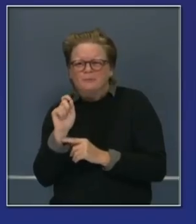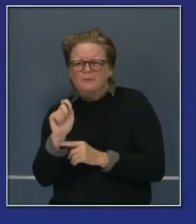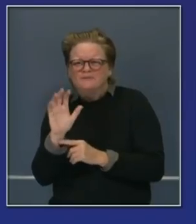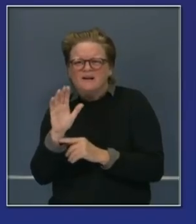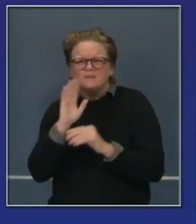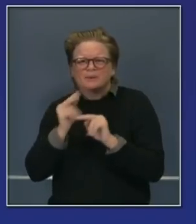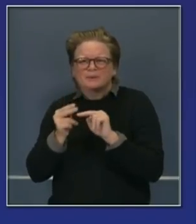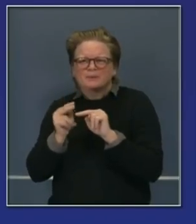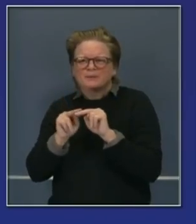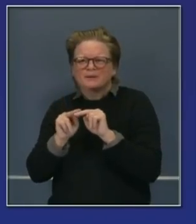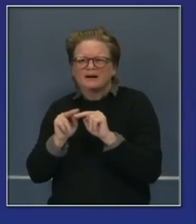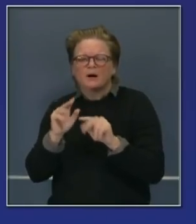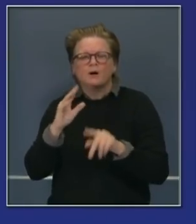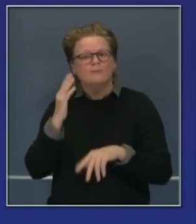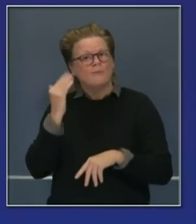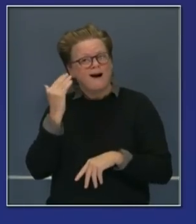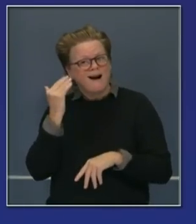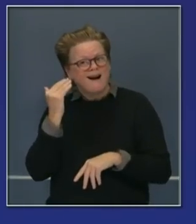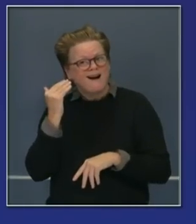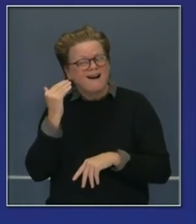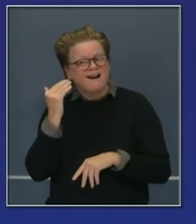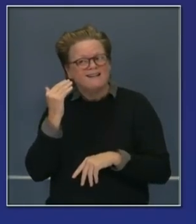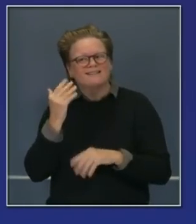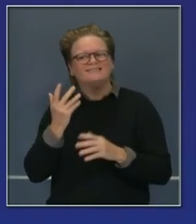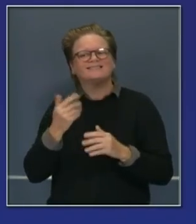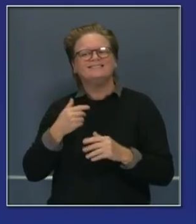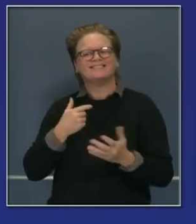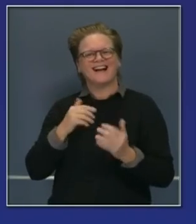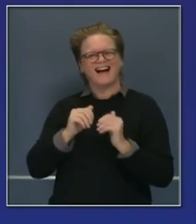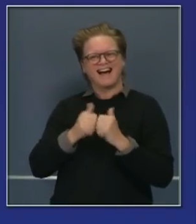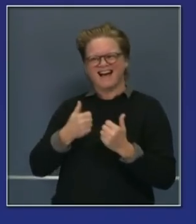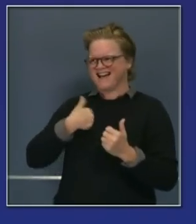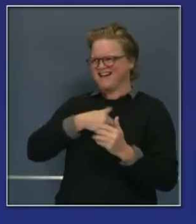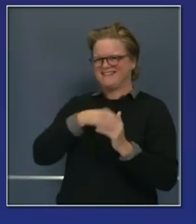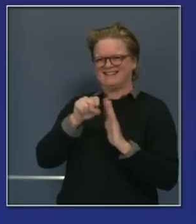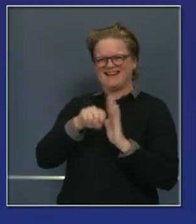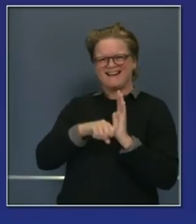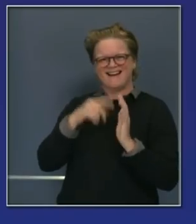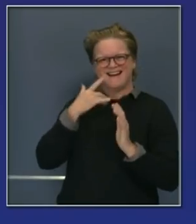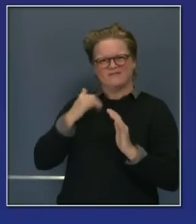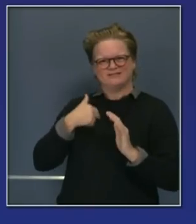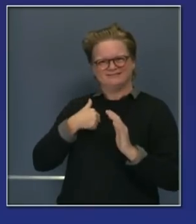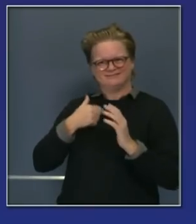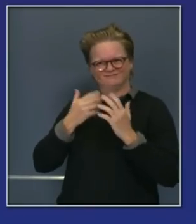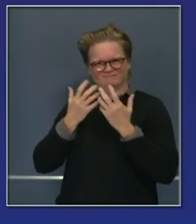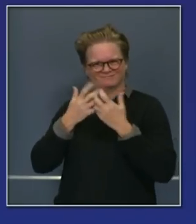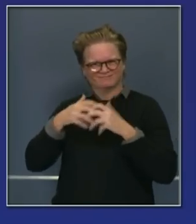BUT HOLD ON. .5%. LESS THAN 1%. A RECORD LOW PREMIUM INCREASE